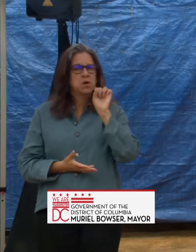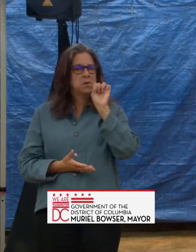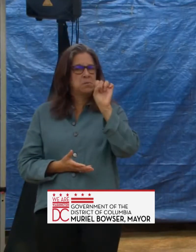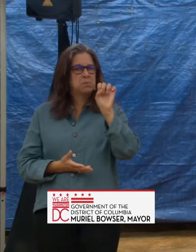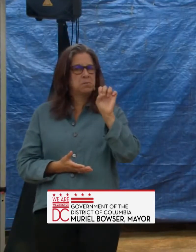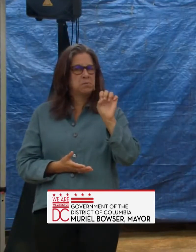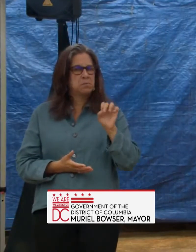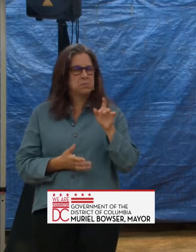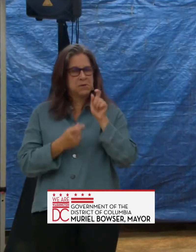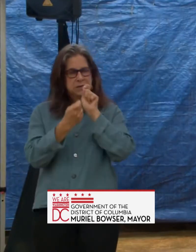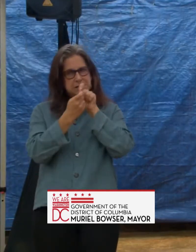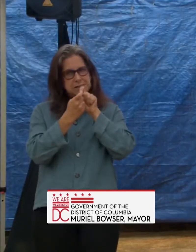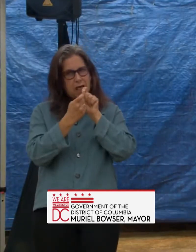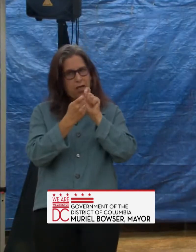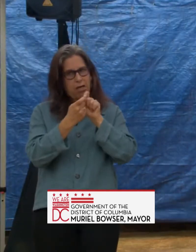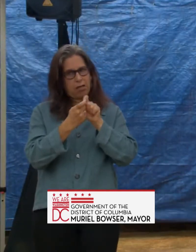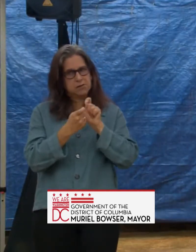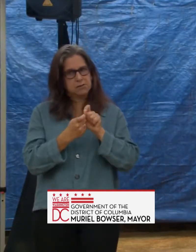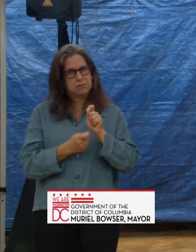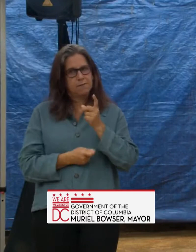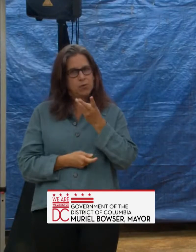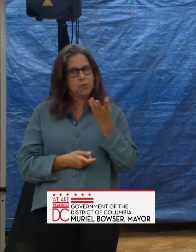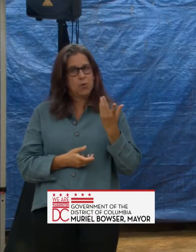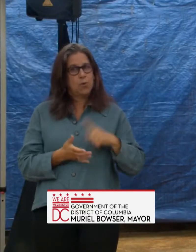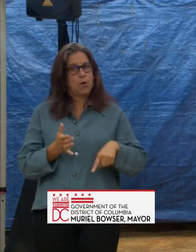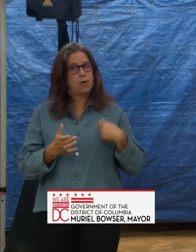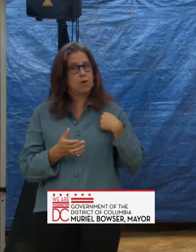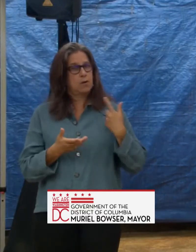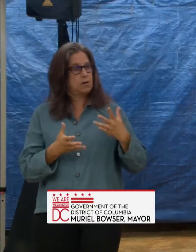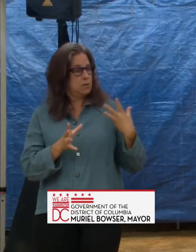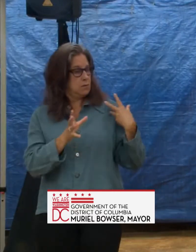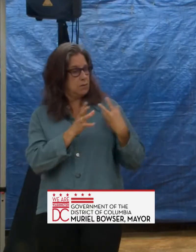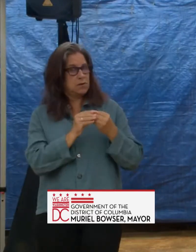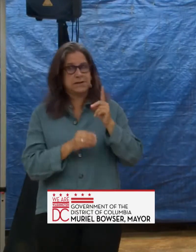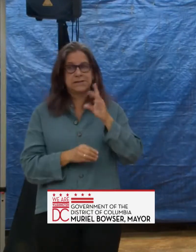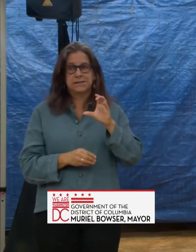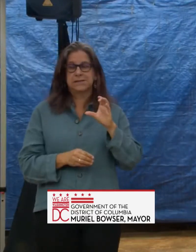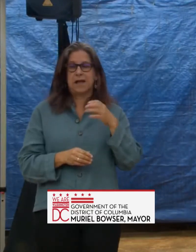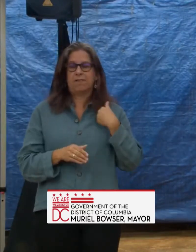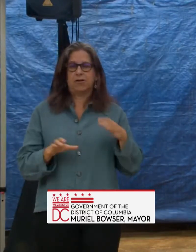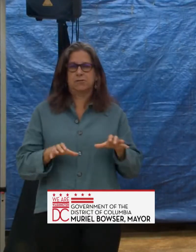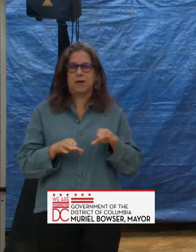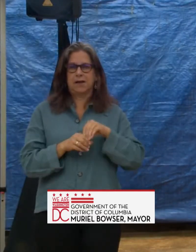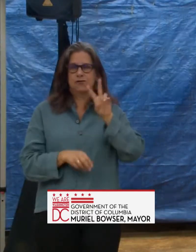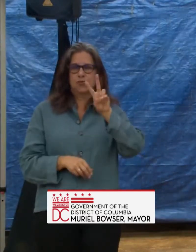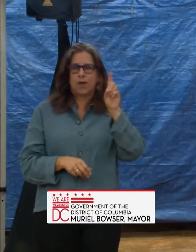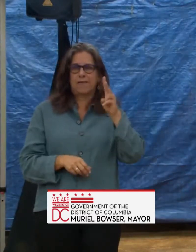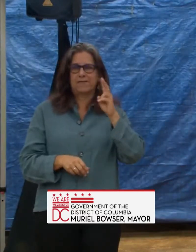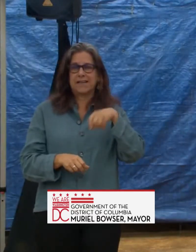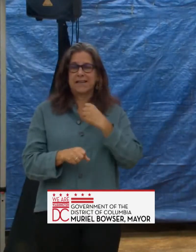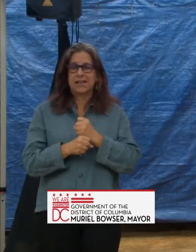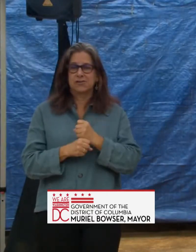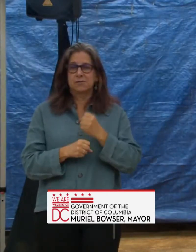ABLE TO ACHIEVE IN TWO AND A HALF SHORT YEARS. BECAUSE OF OUR INVESTMENTS IN AFFORDABLE HOUSING, HOMELESS